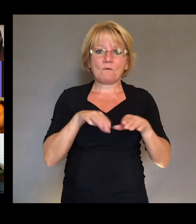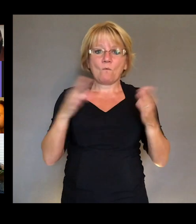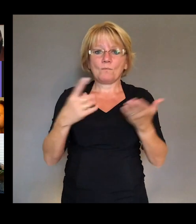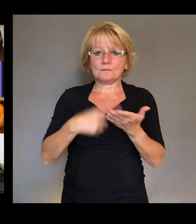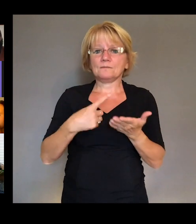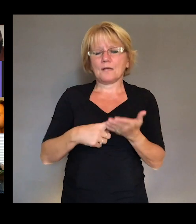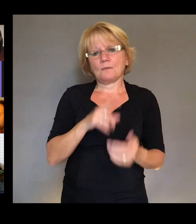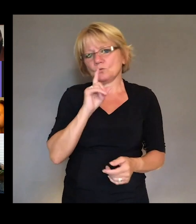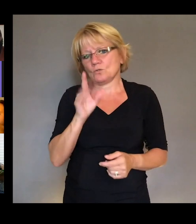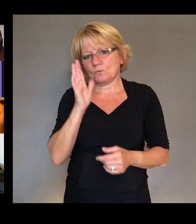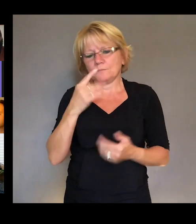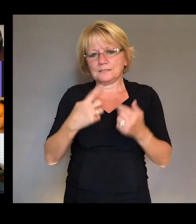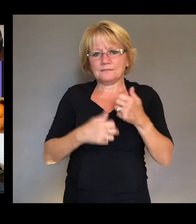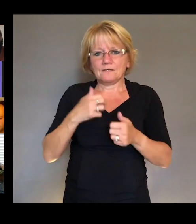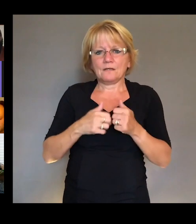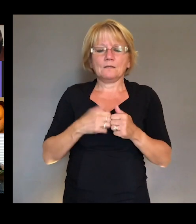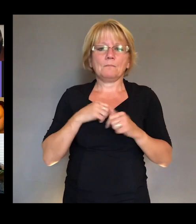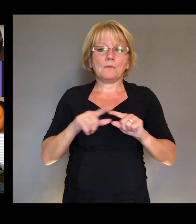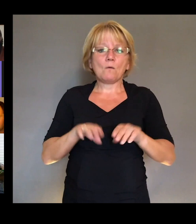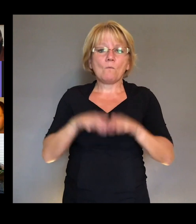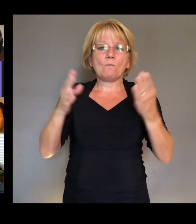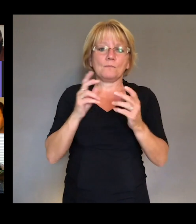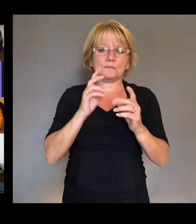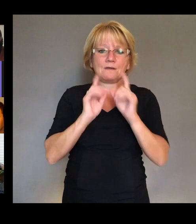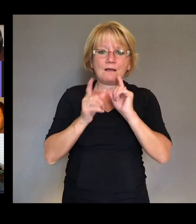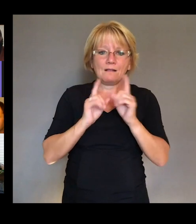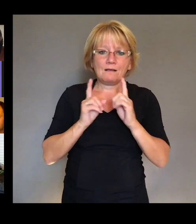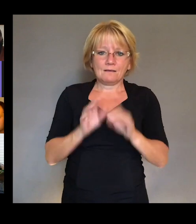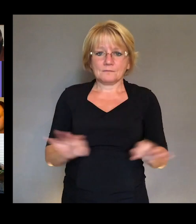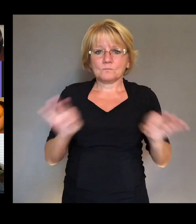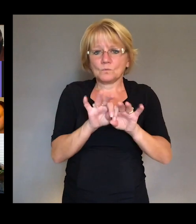which it's gonna be tough. I'm sure we're gonna have some difficult days, but I think they're going to get a lot out of it.